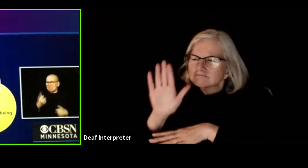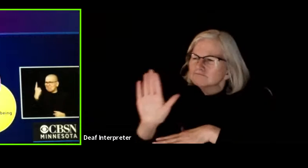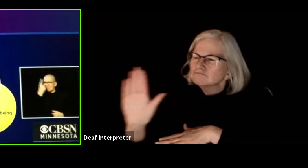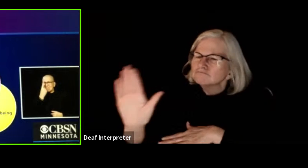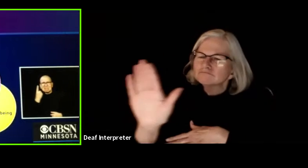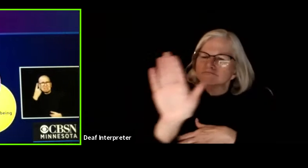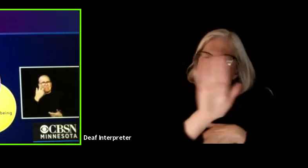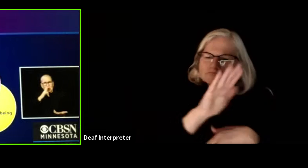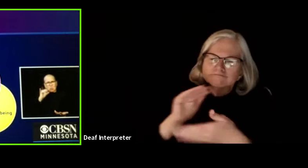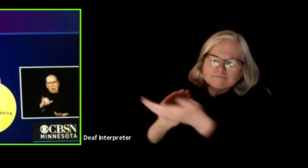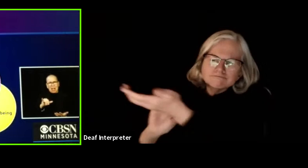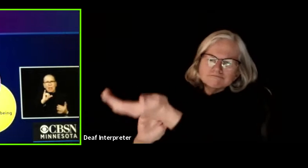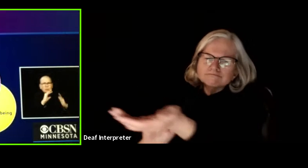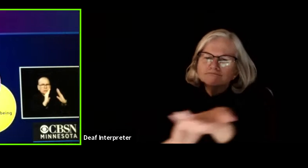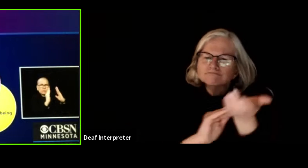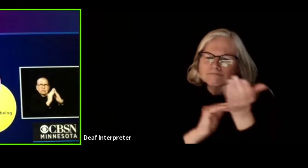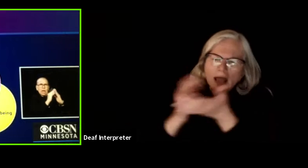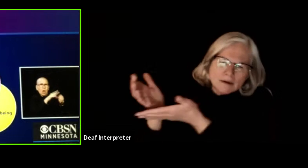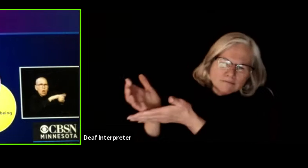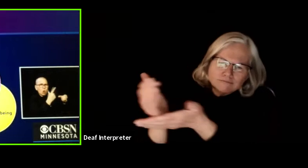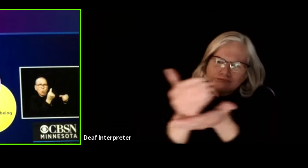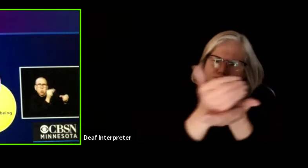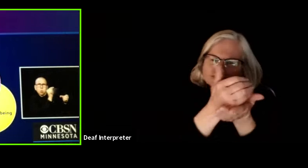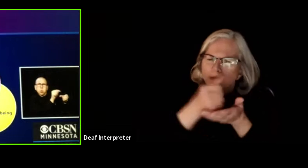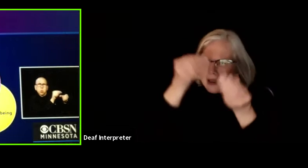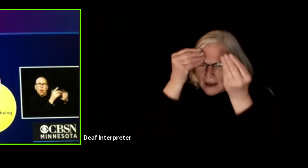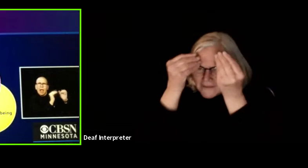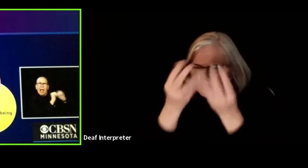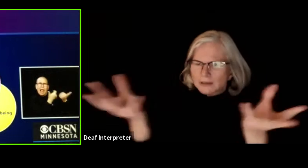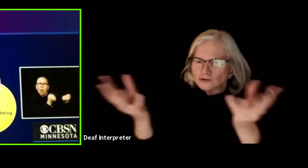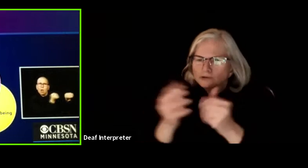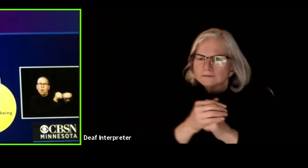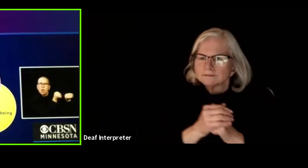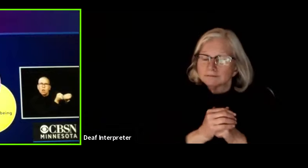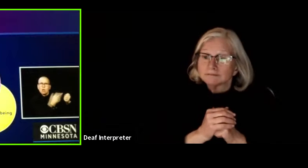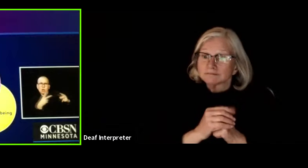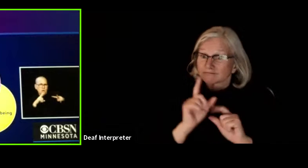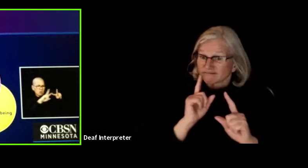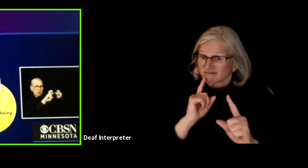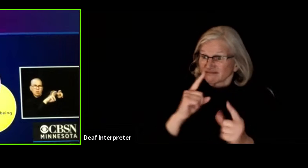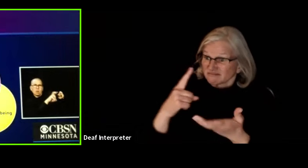AND WE TALKED TO FOLKS WHO UNDERSTAND THAT THERE ARE IMPLICATIONS OF THIS, AND I KNOW ALL OF YOU ARE GOING